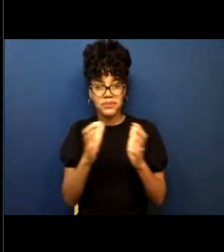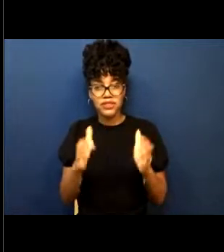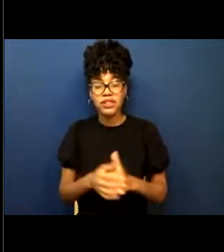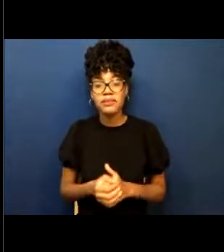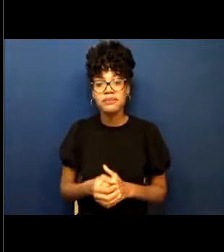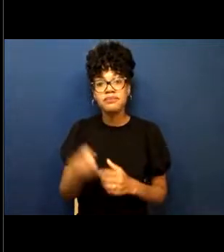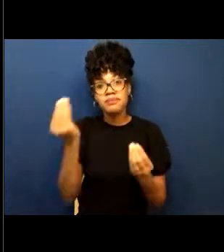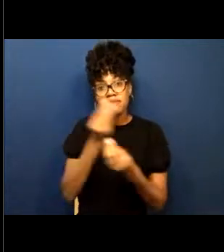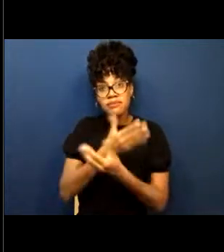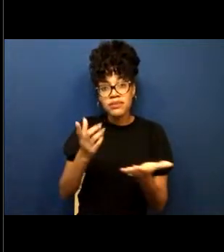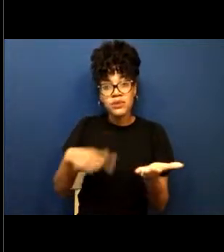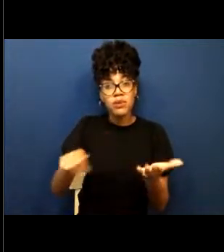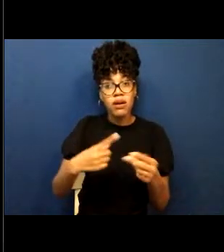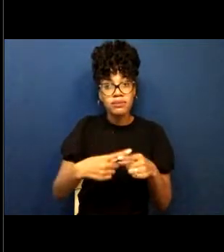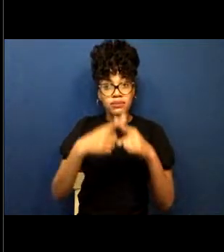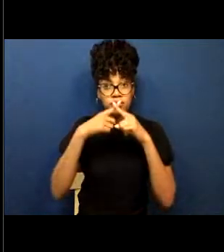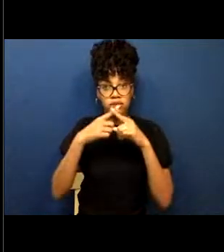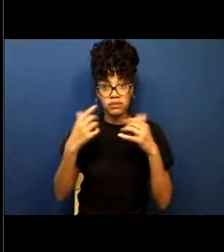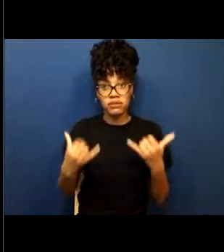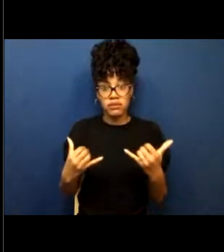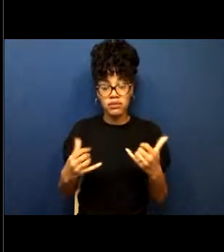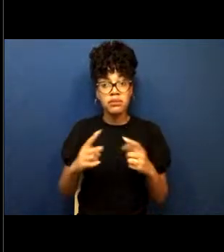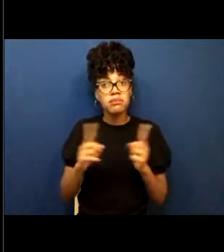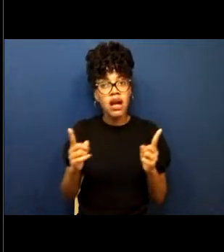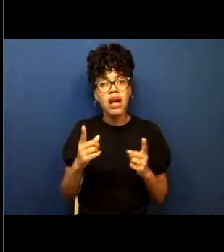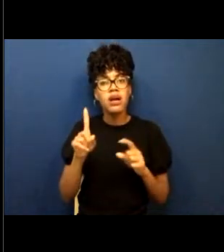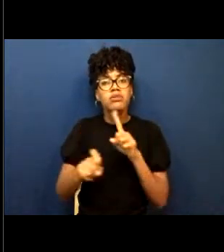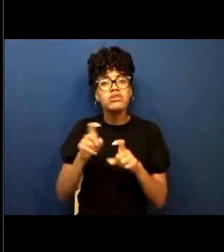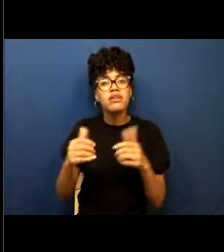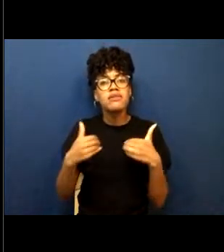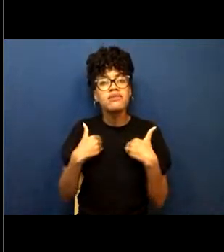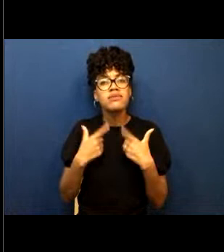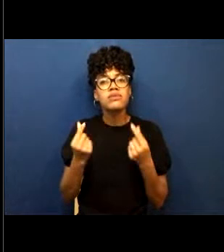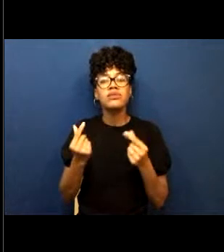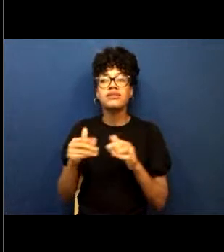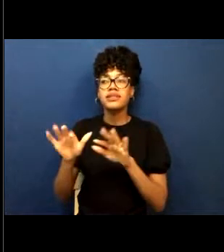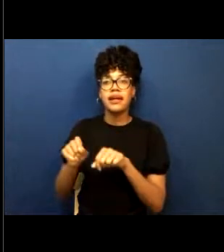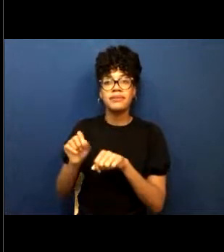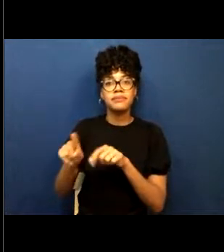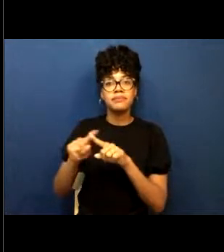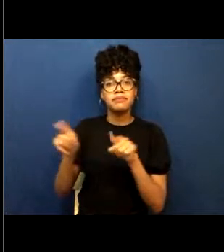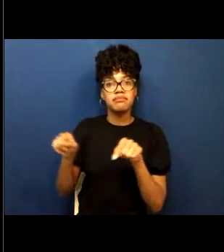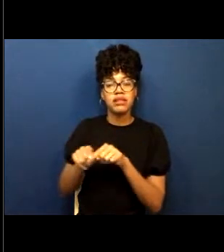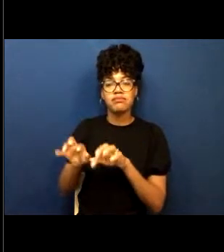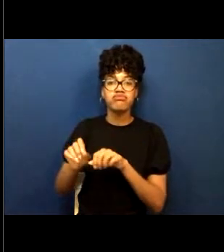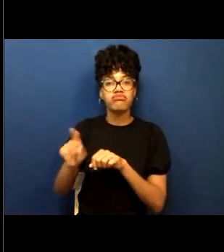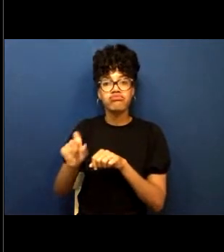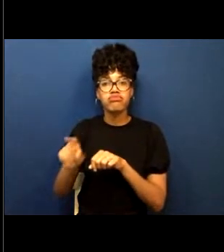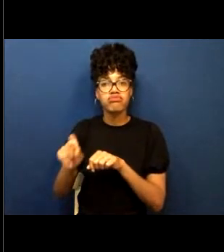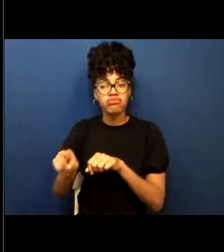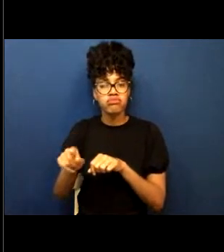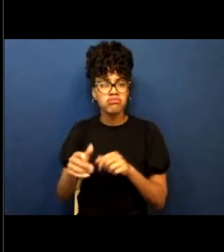However, there's a box where you can write questions and we encourage you to do that as we go along. Any questions that come up, we might not get to all of them